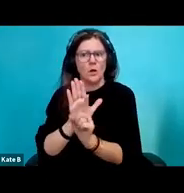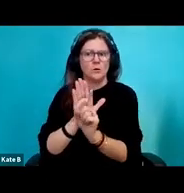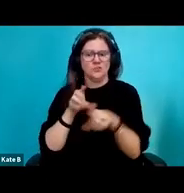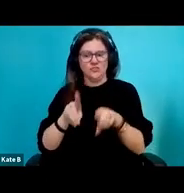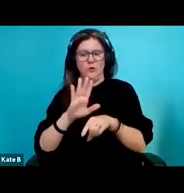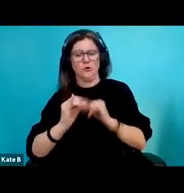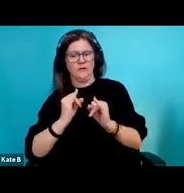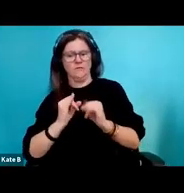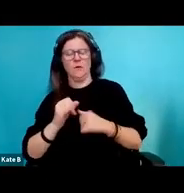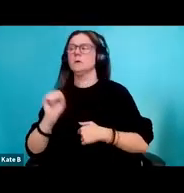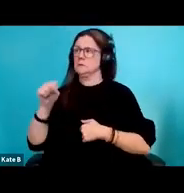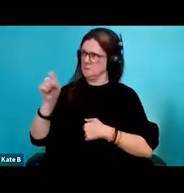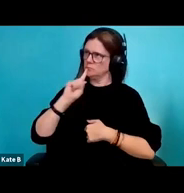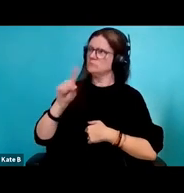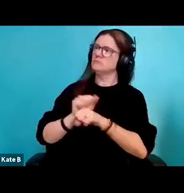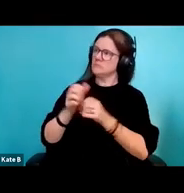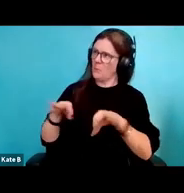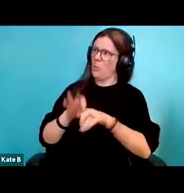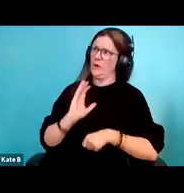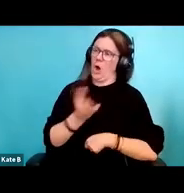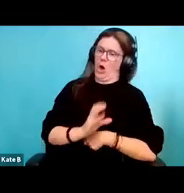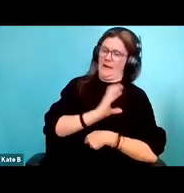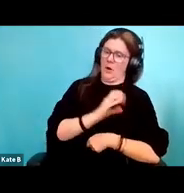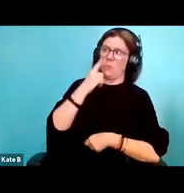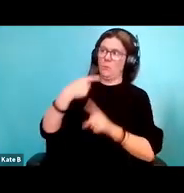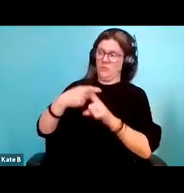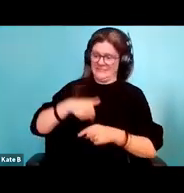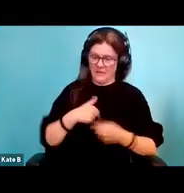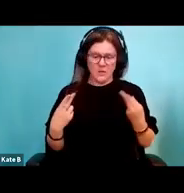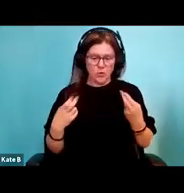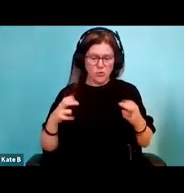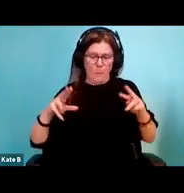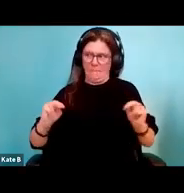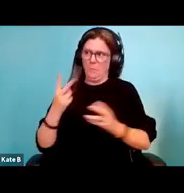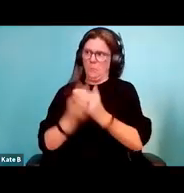she said "It was very important for our characters, and also us as human beings, to portray the